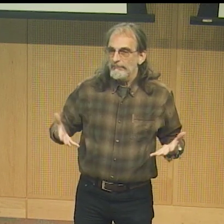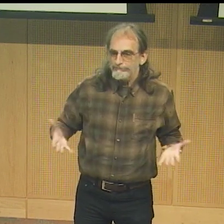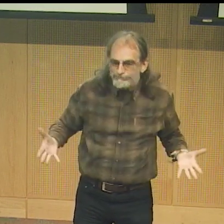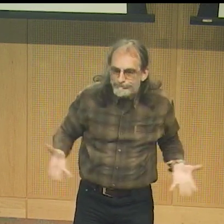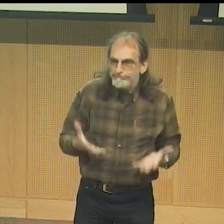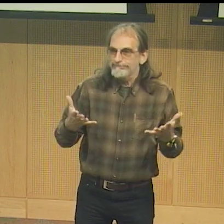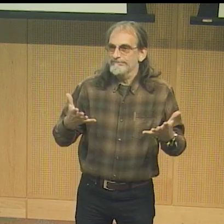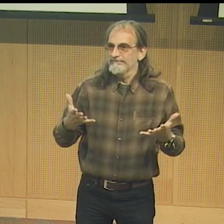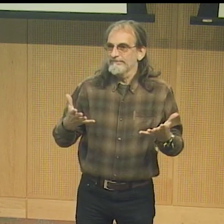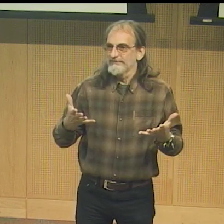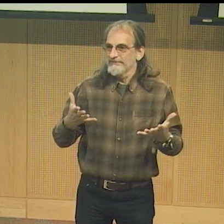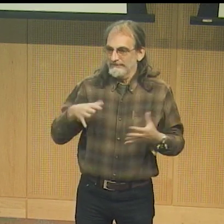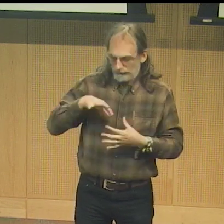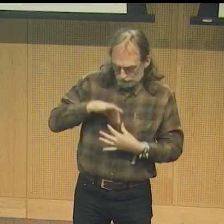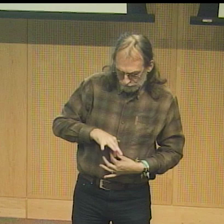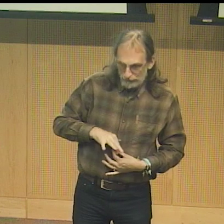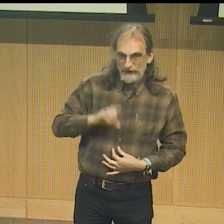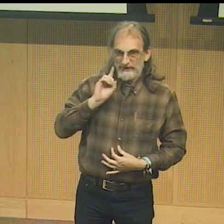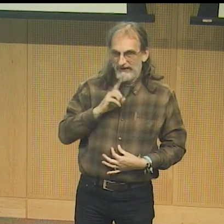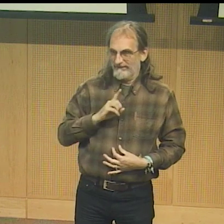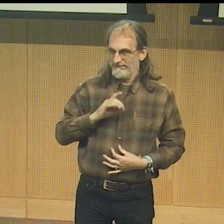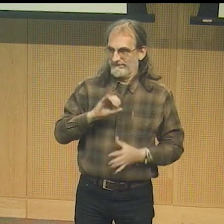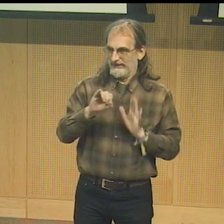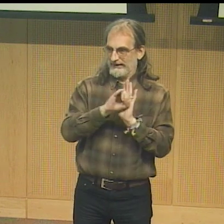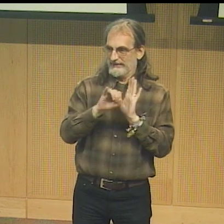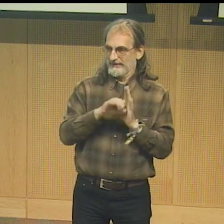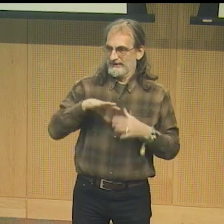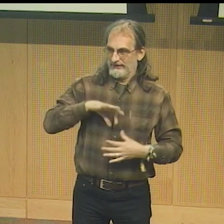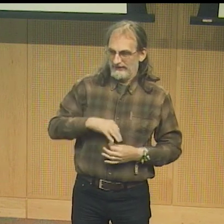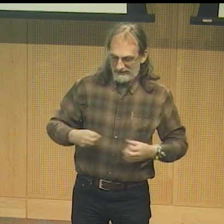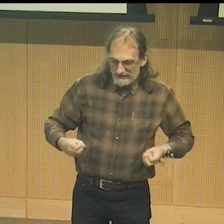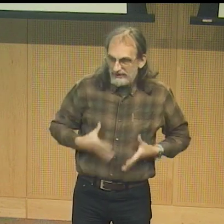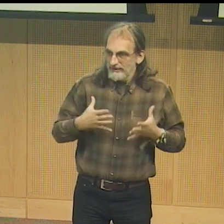and the damaging effects of that, their efforts in yoga